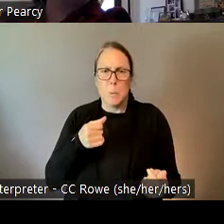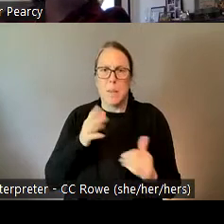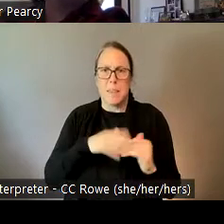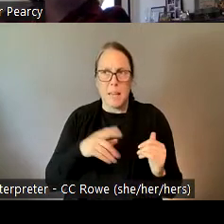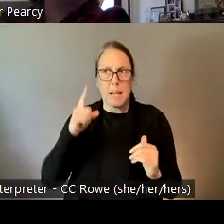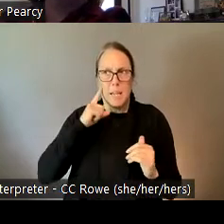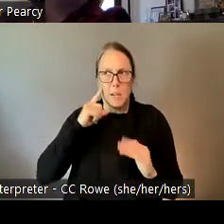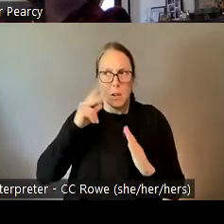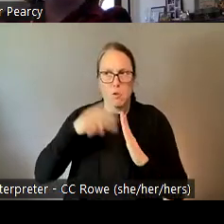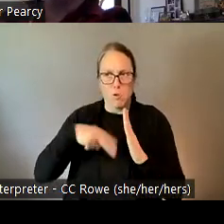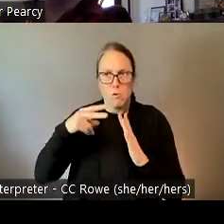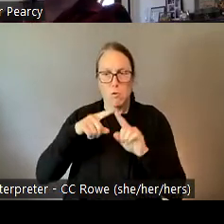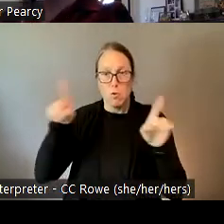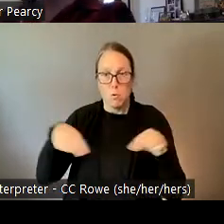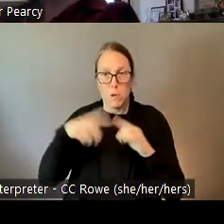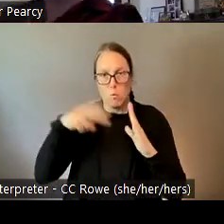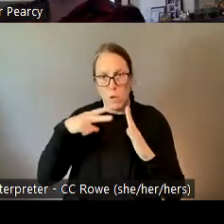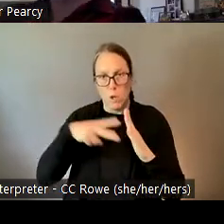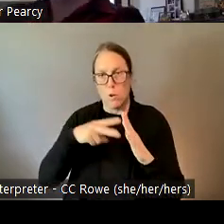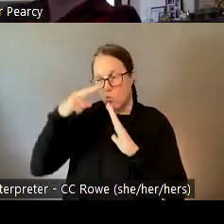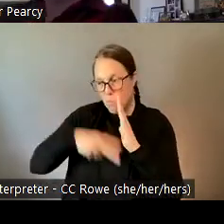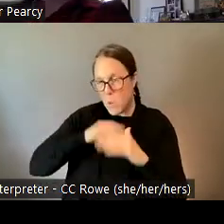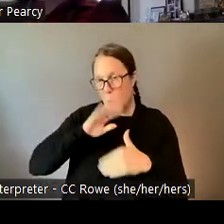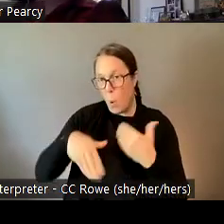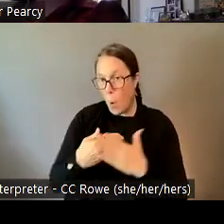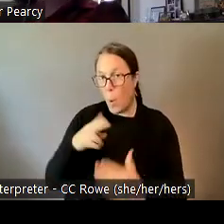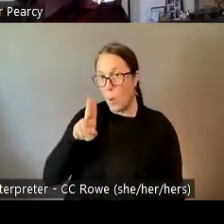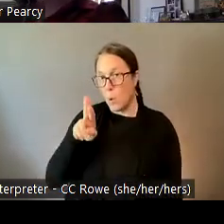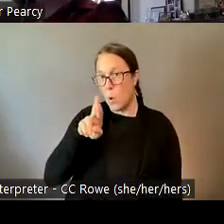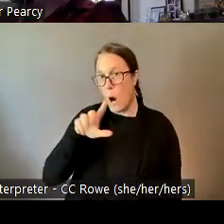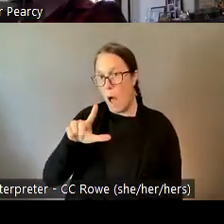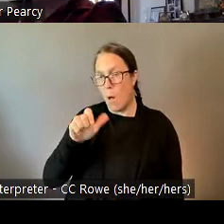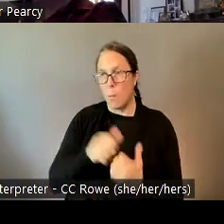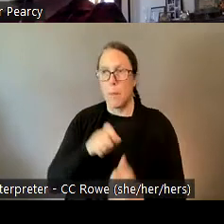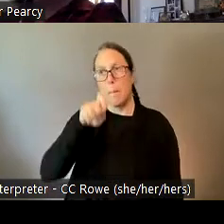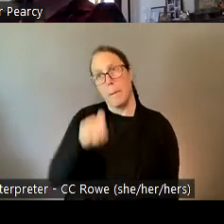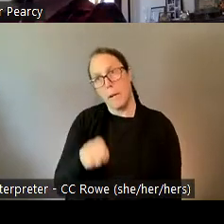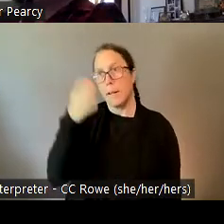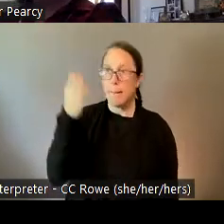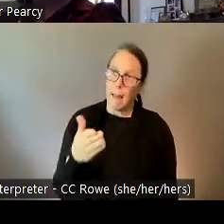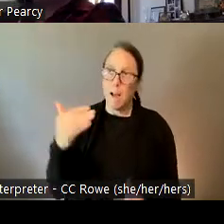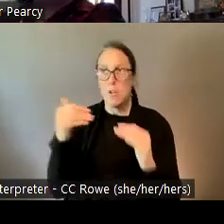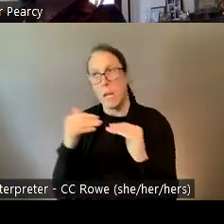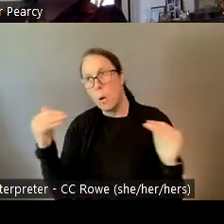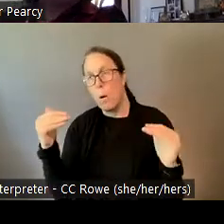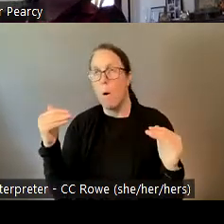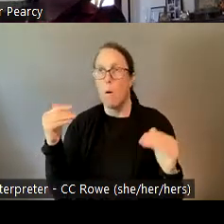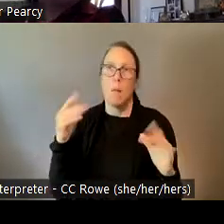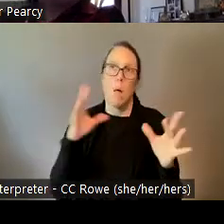read an entire URL with a lot of periods, slashes, equal signs, all sorts of things.